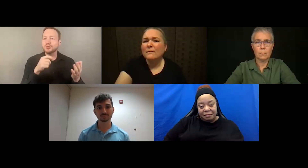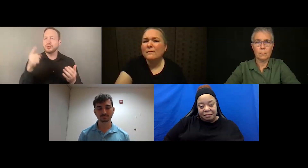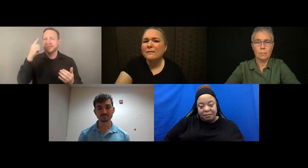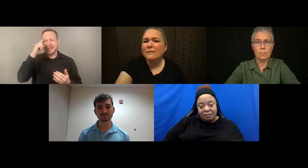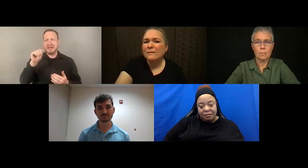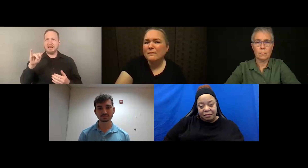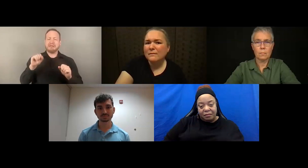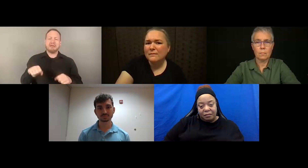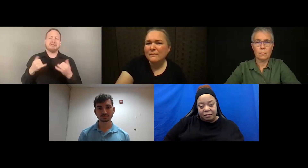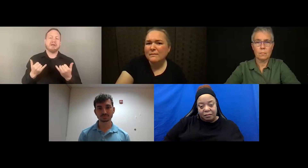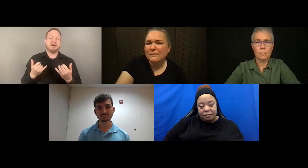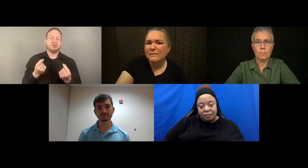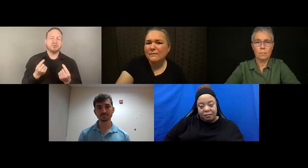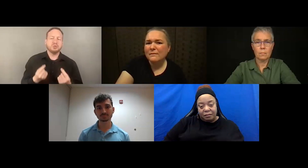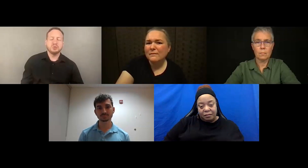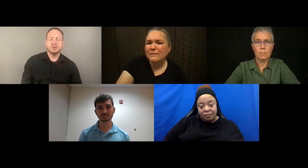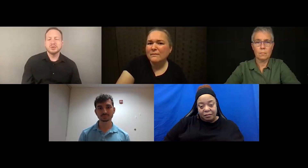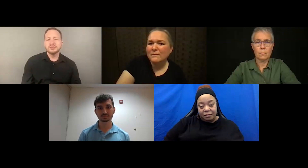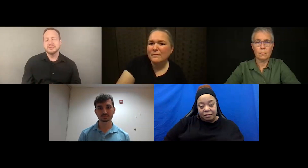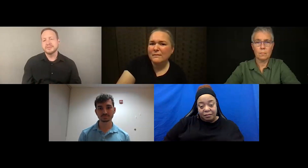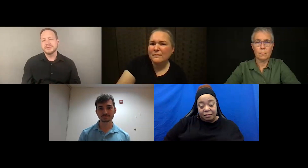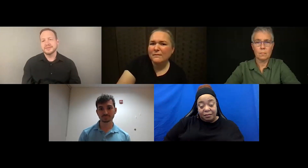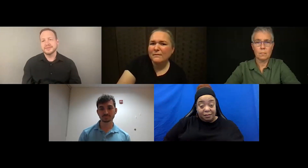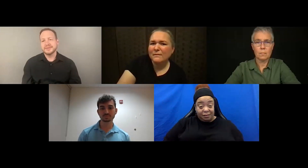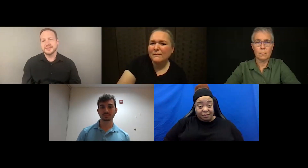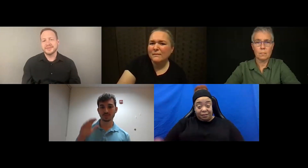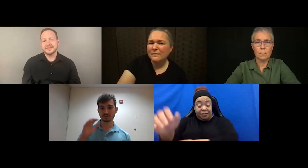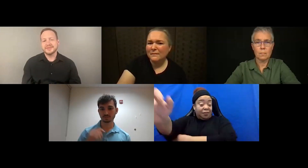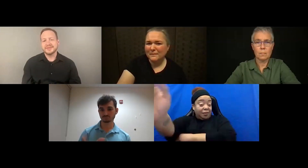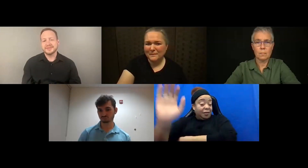what you've seen in the news and social media: What do you think of it? What do you think we could do